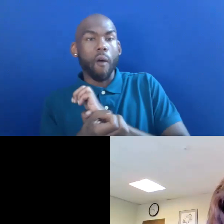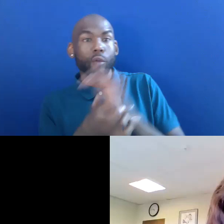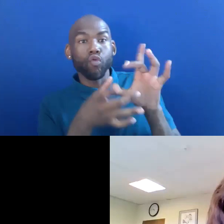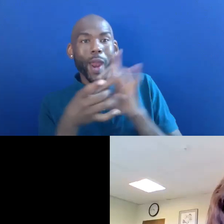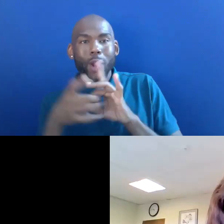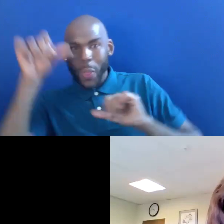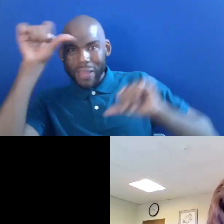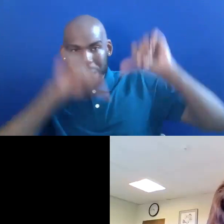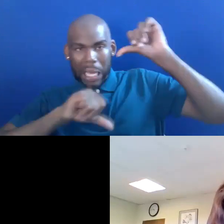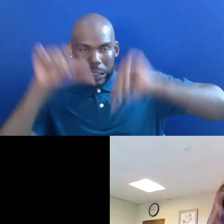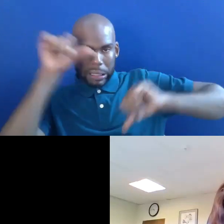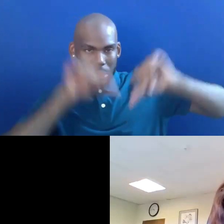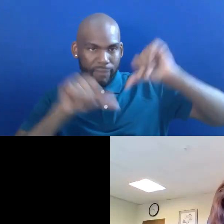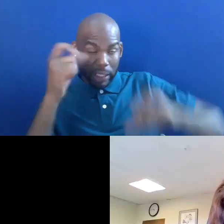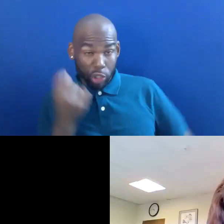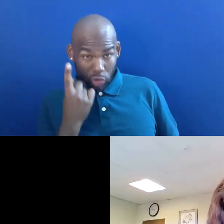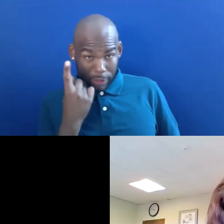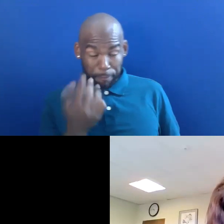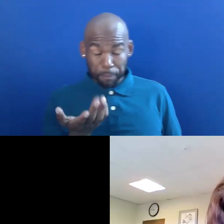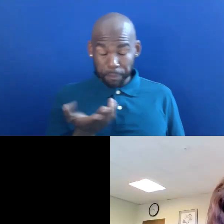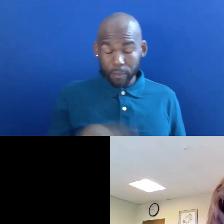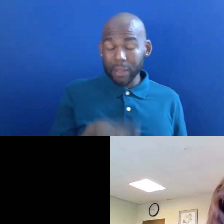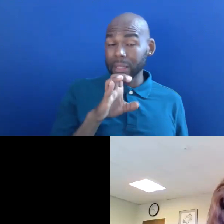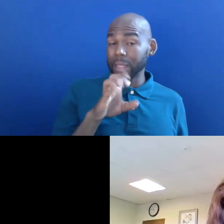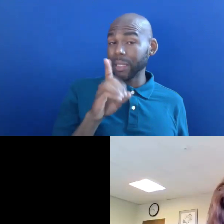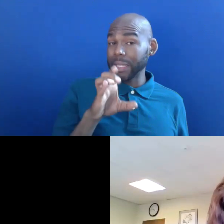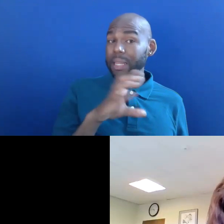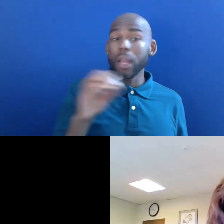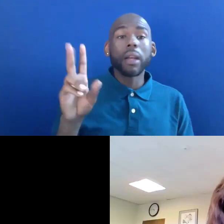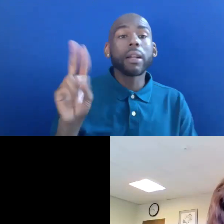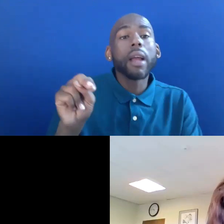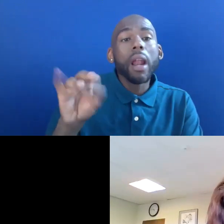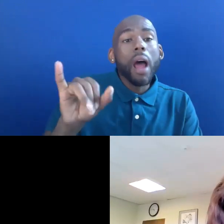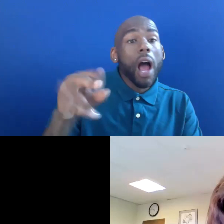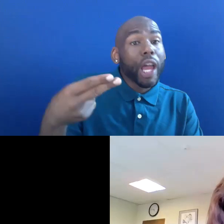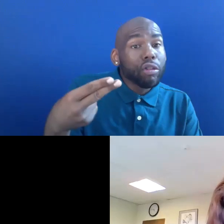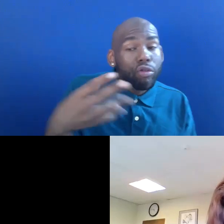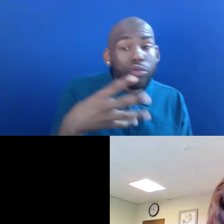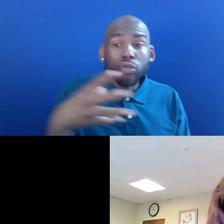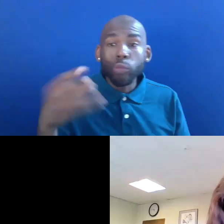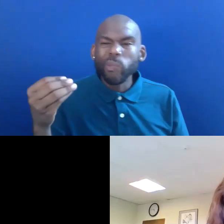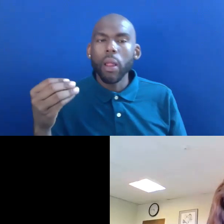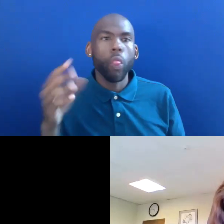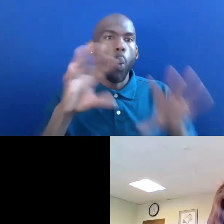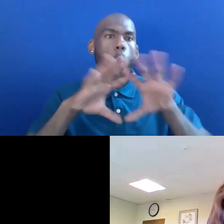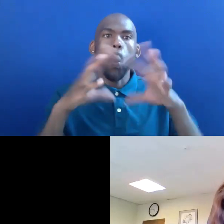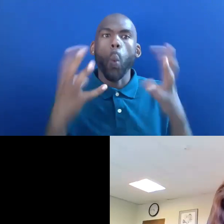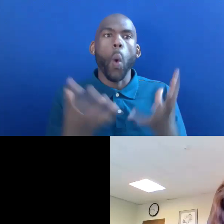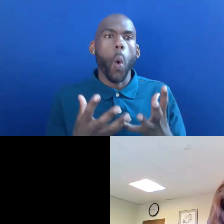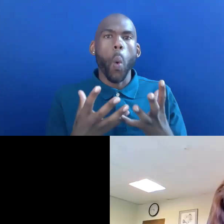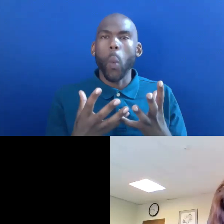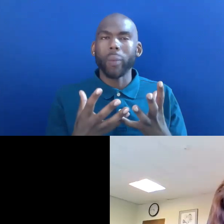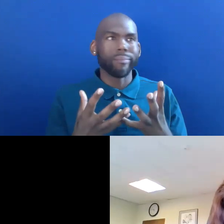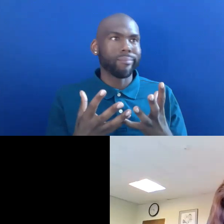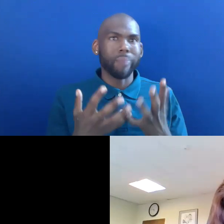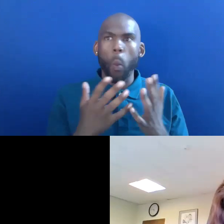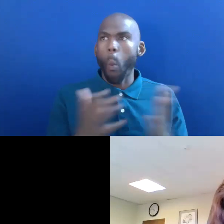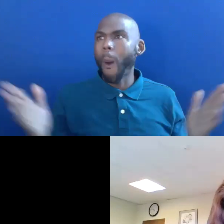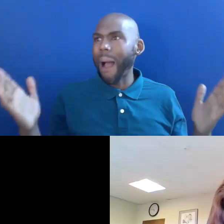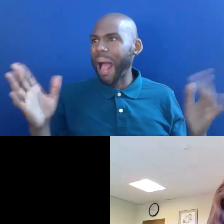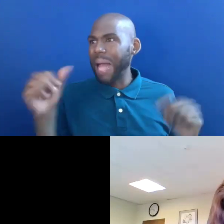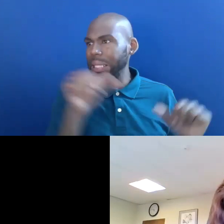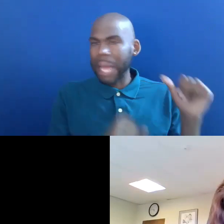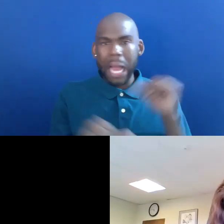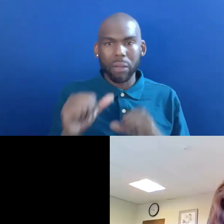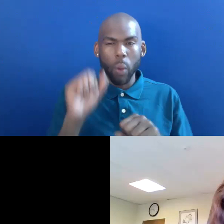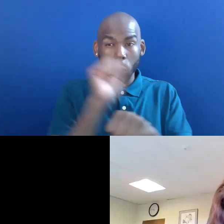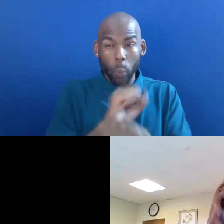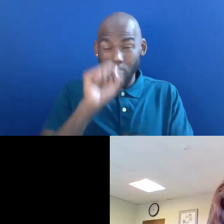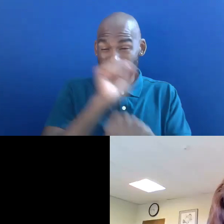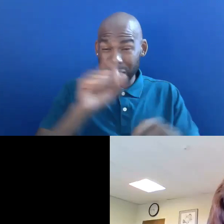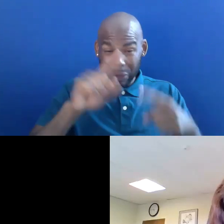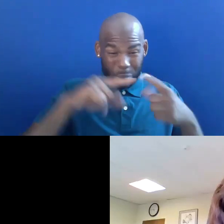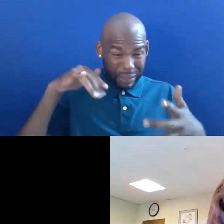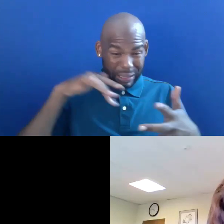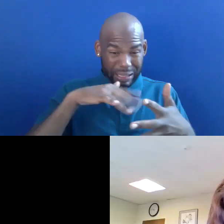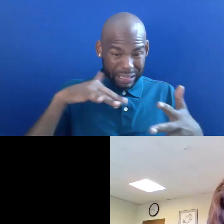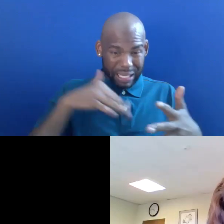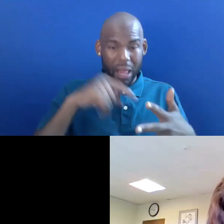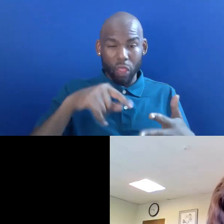CDC, ALONG WITH WORLDWIDE SCIENTISTS ARE WORKING TO STUDY THIS PHENOMENON,